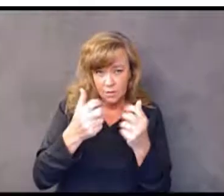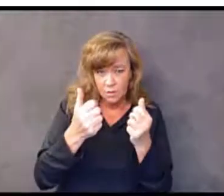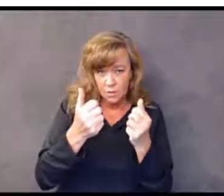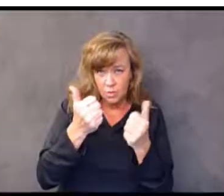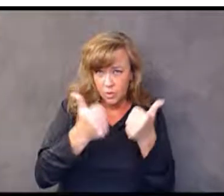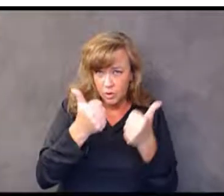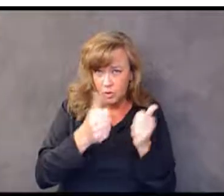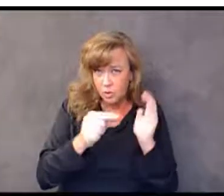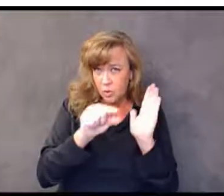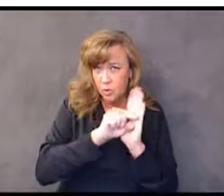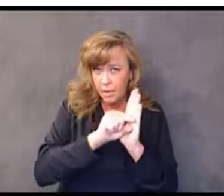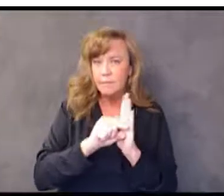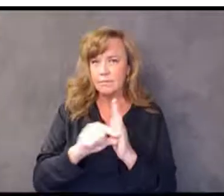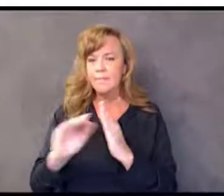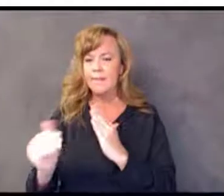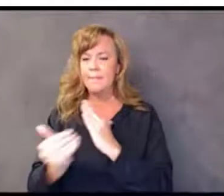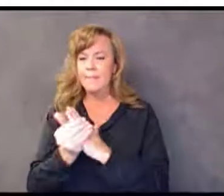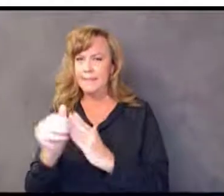IRI TAM.